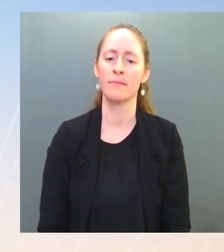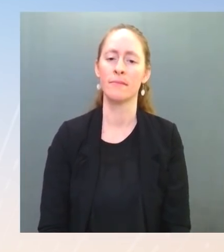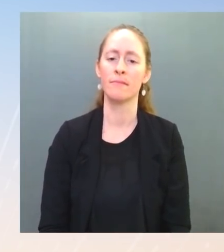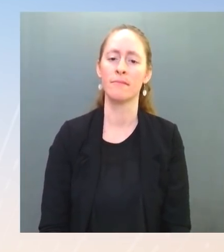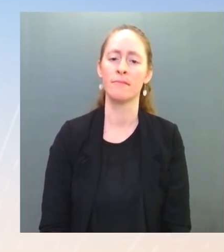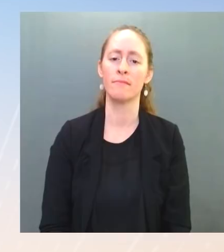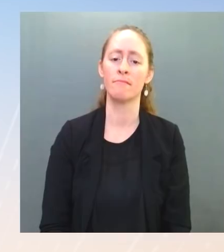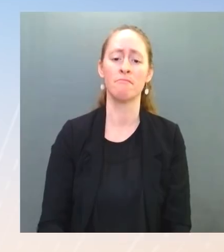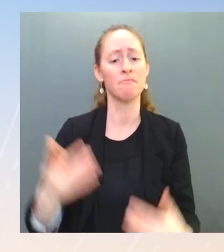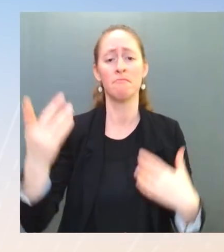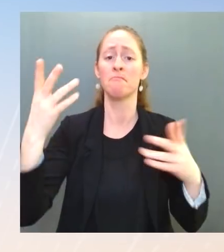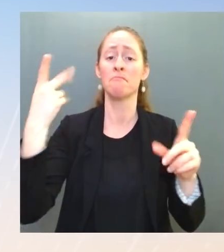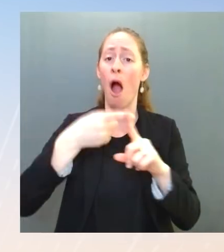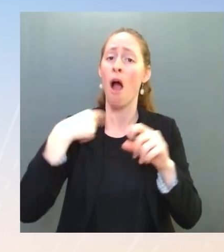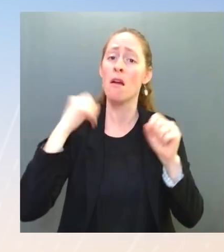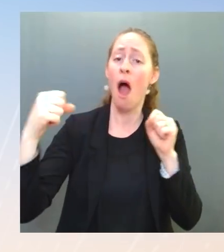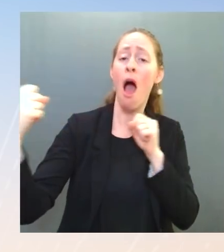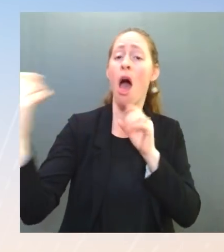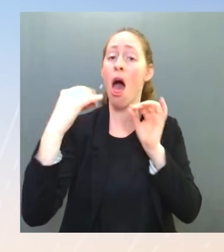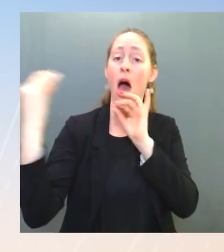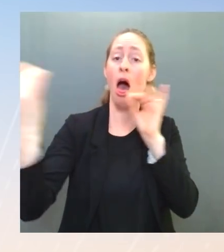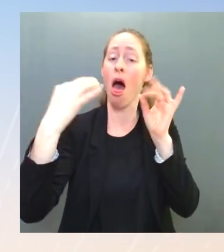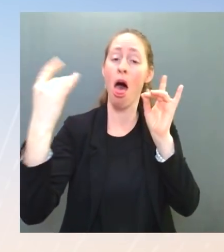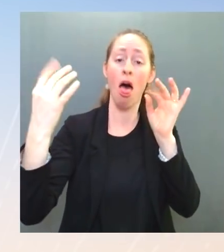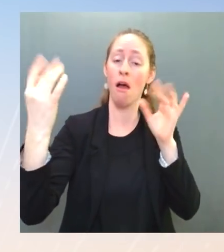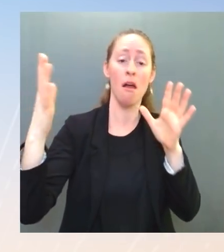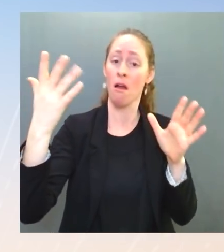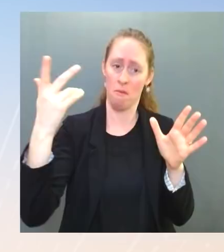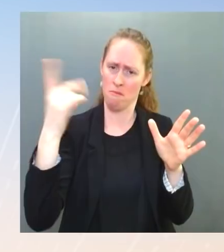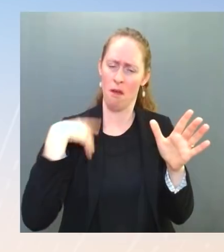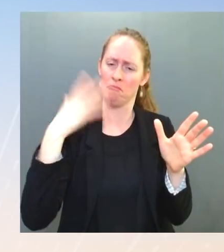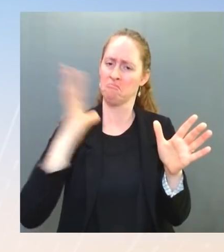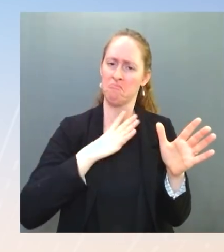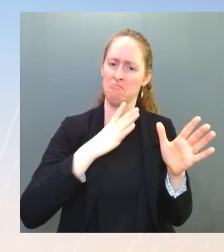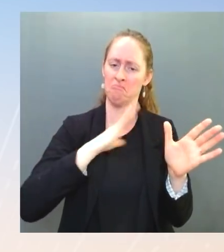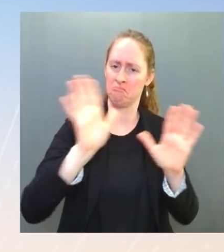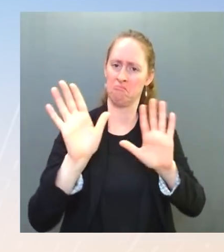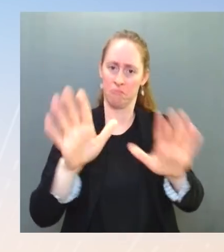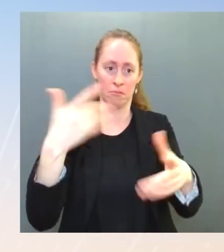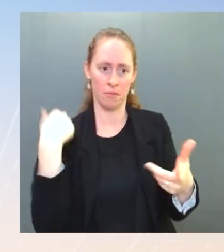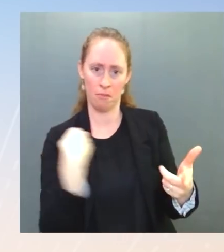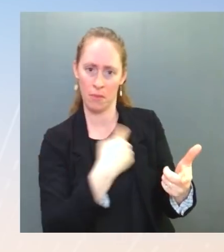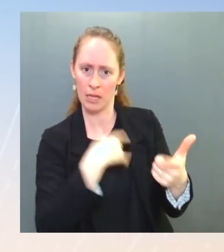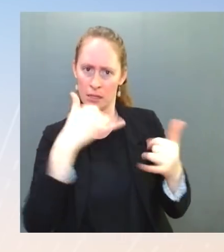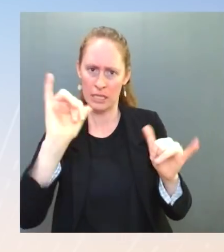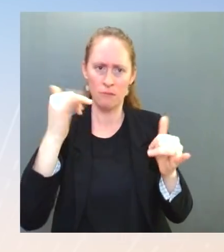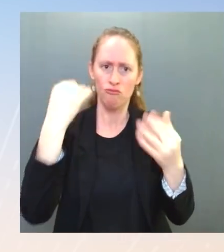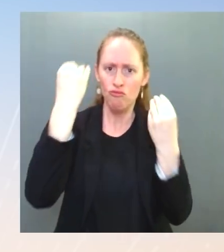the public has a right to know and an interest in knowing when the four principles have exposure